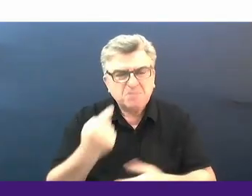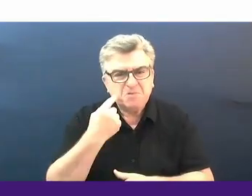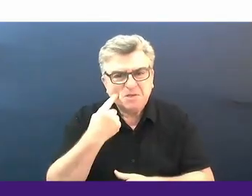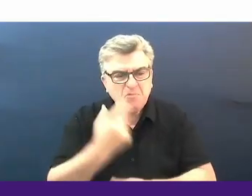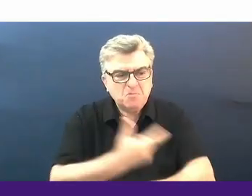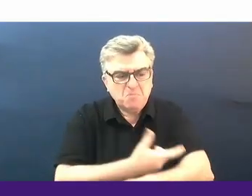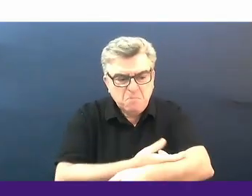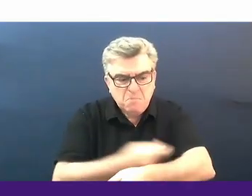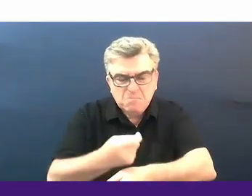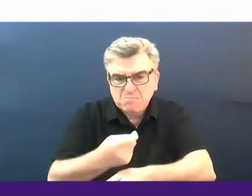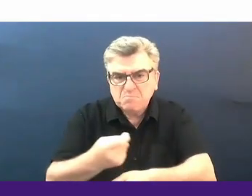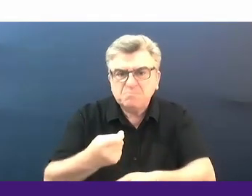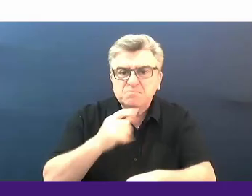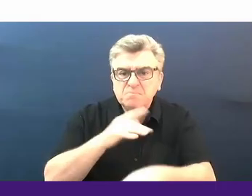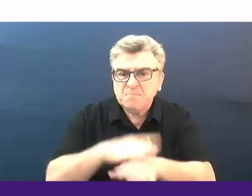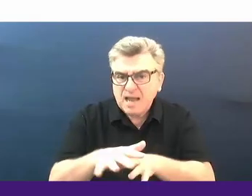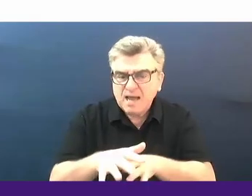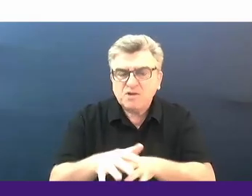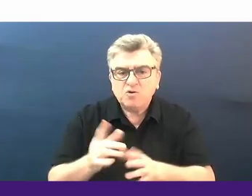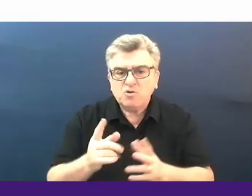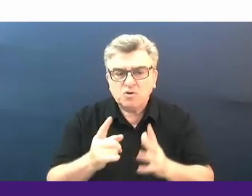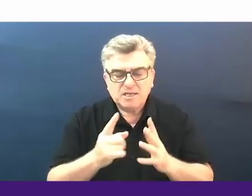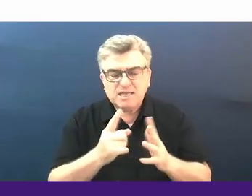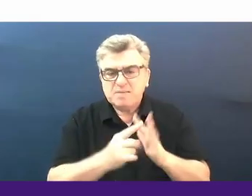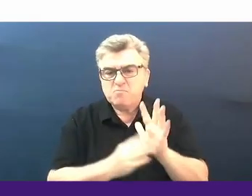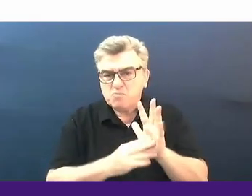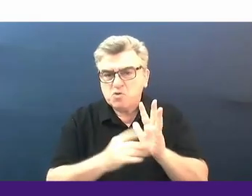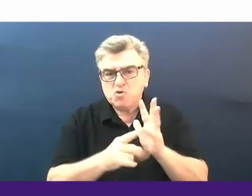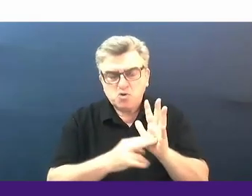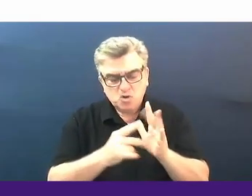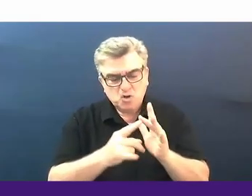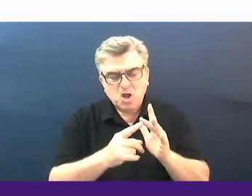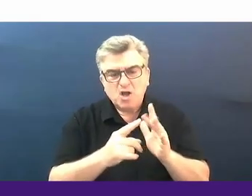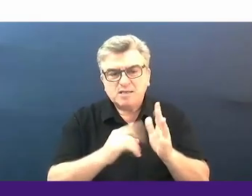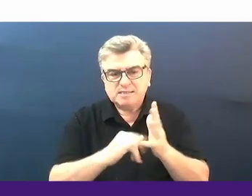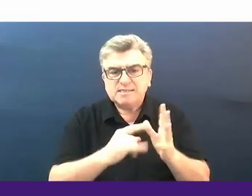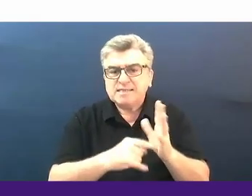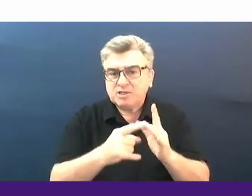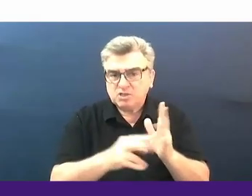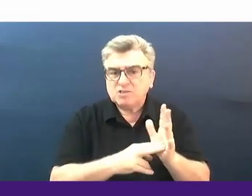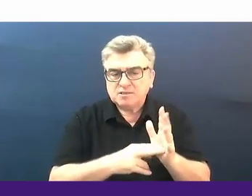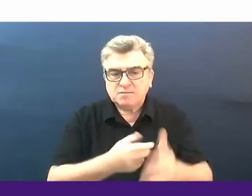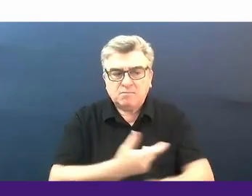their access to dental care is often inaccessible. And unfortunately, this contributes to very poor